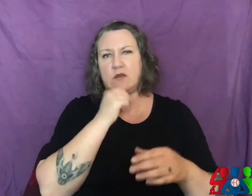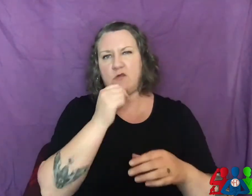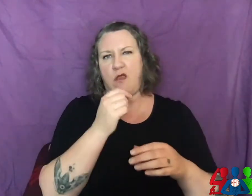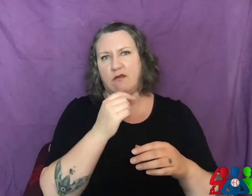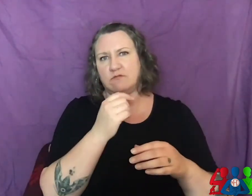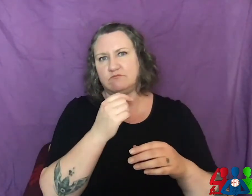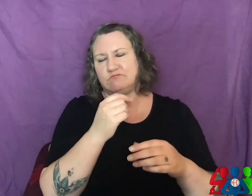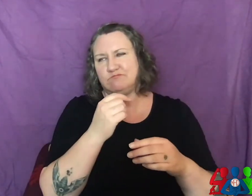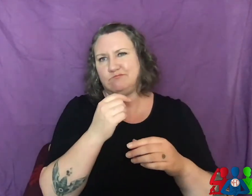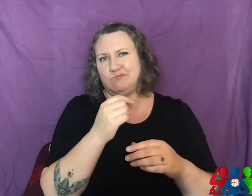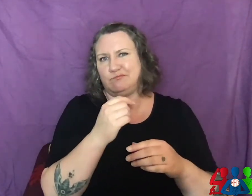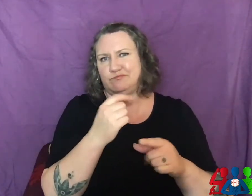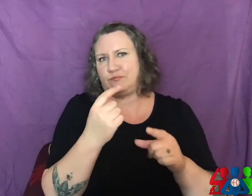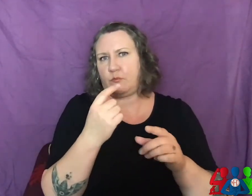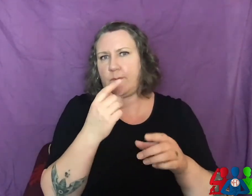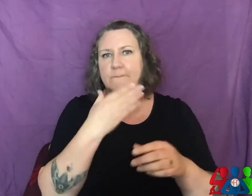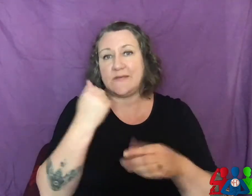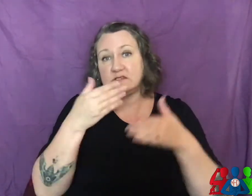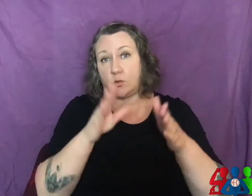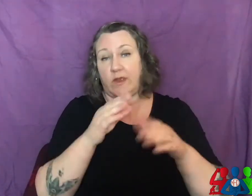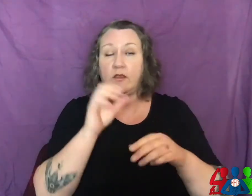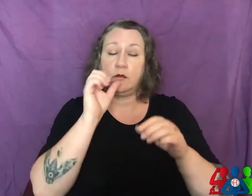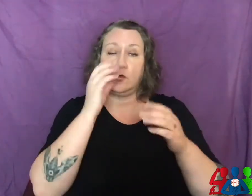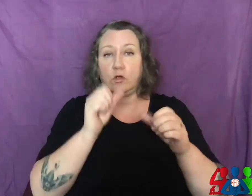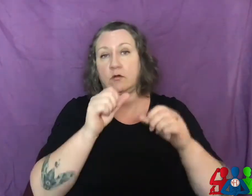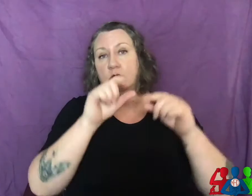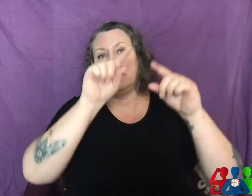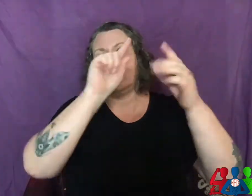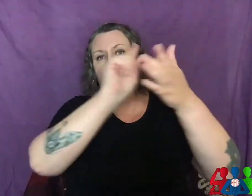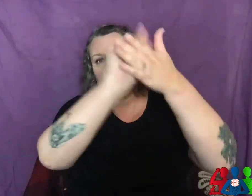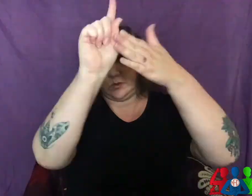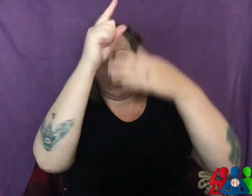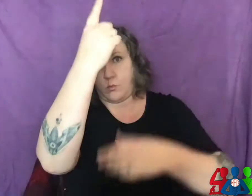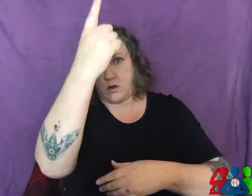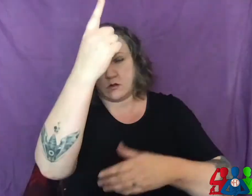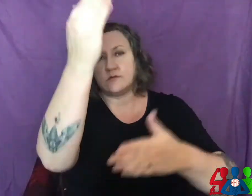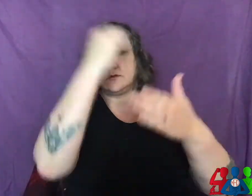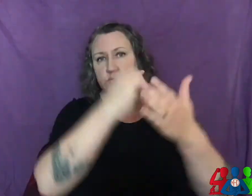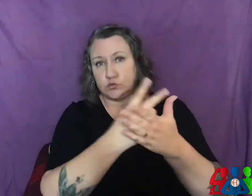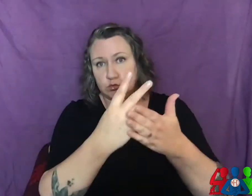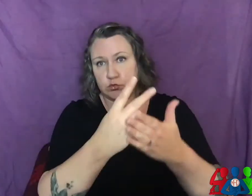your content at the same time, you might not use this structure. You might want to put